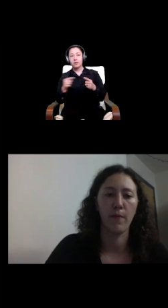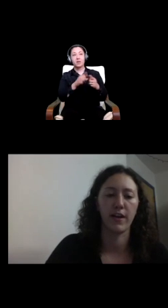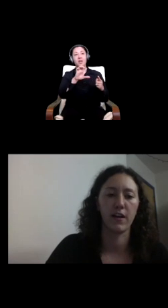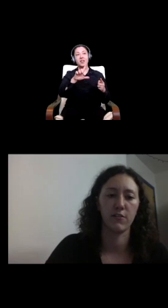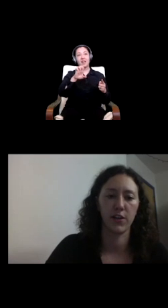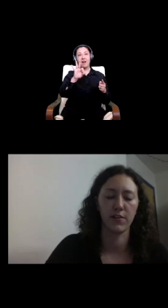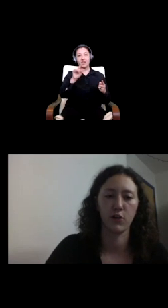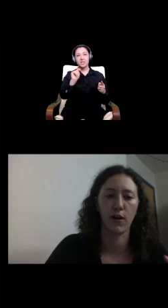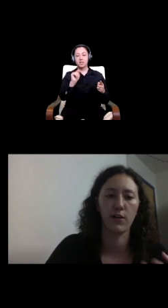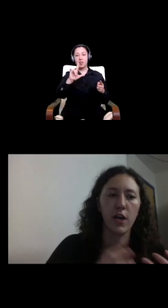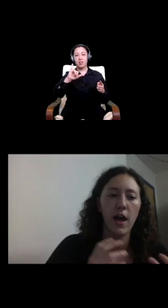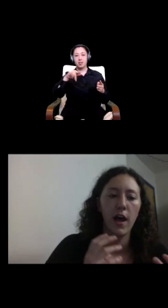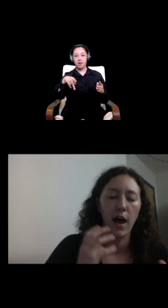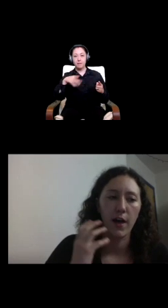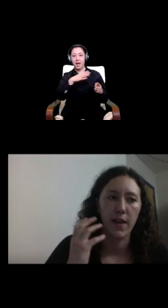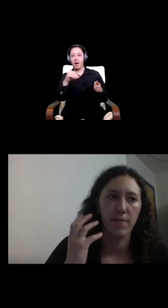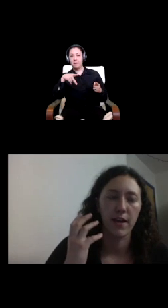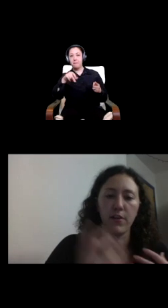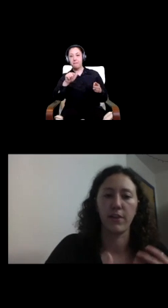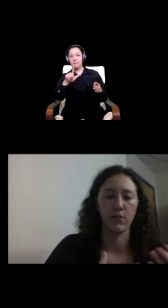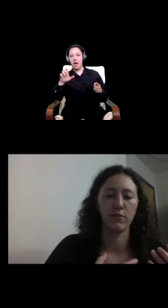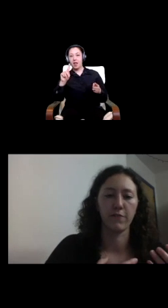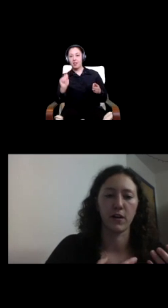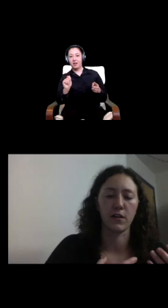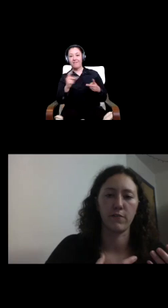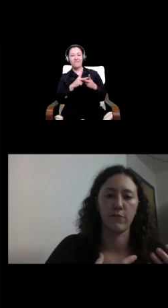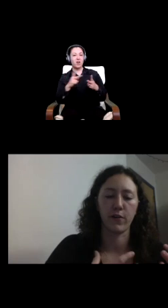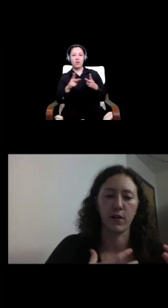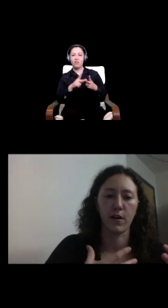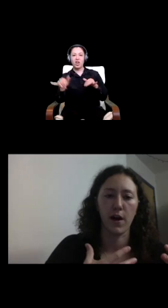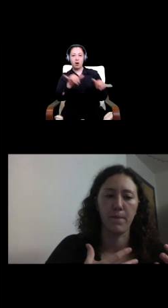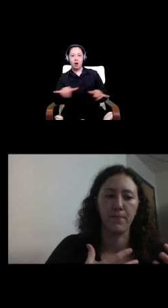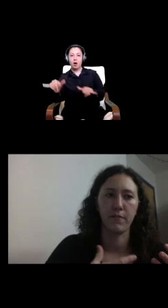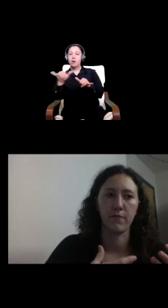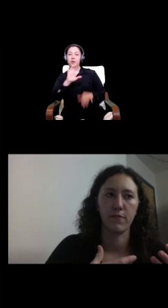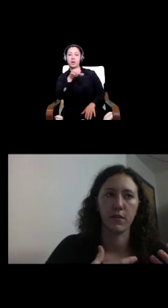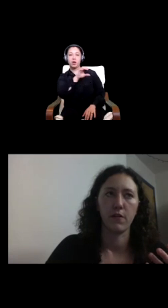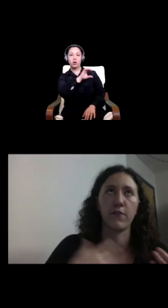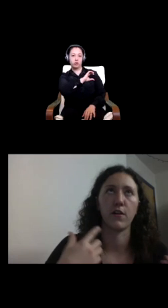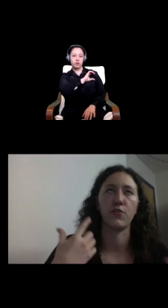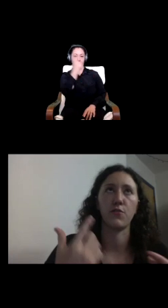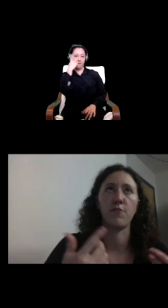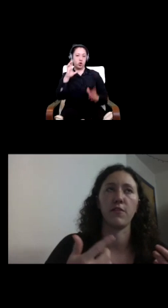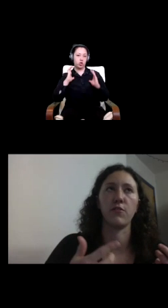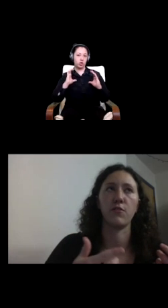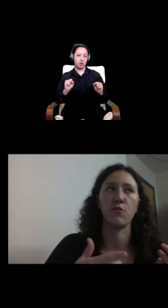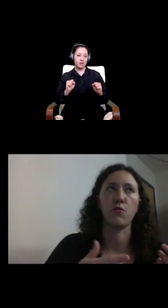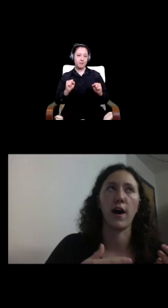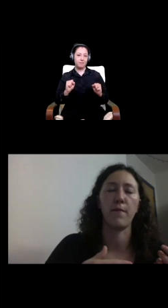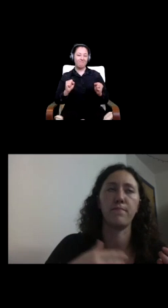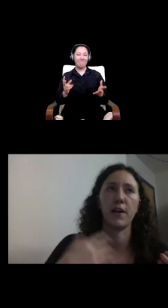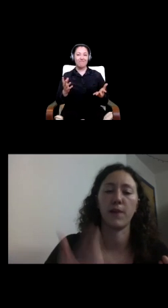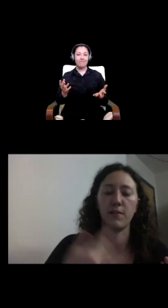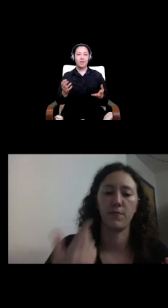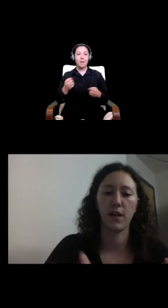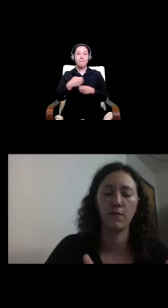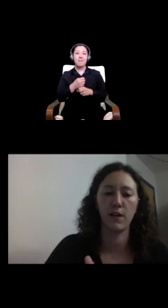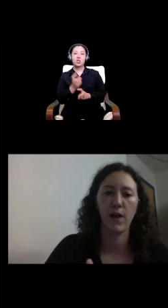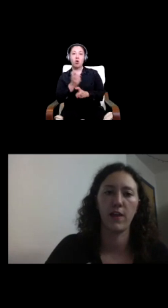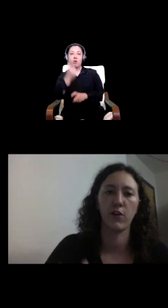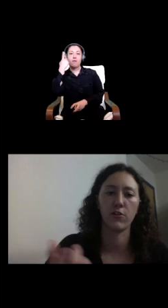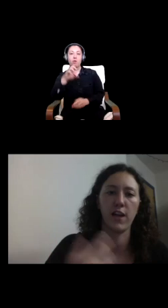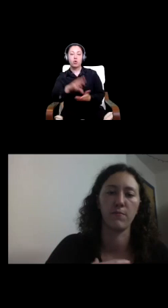characteristics can make it difficult for students to express themselves in understandable